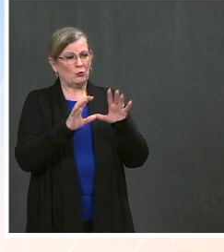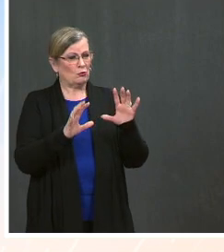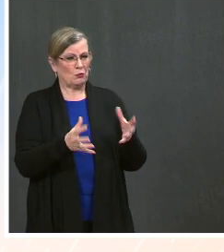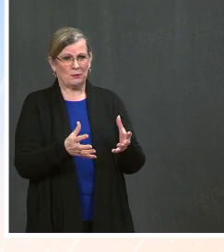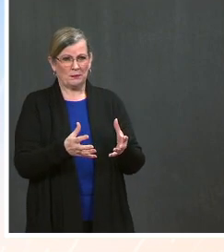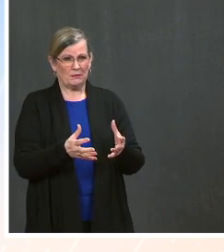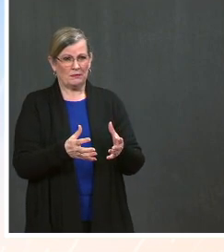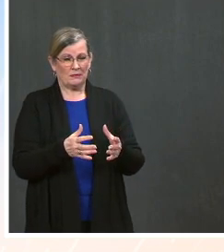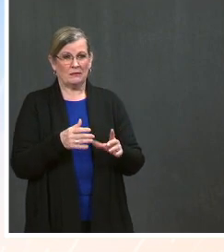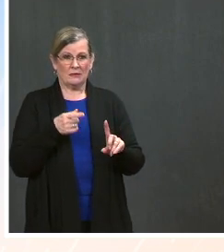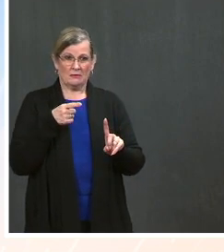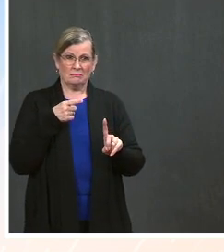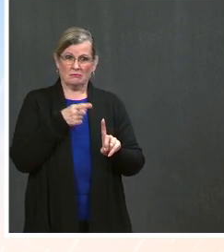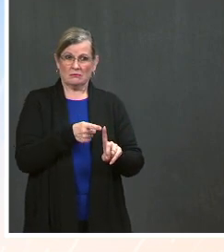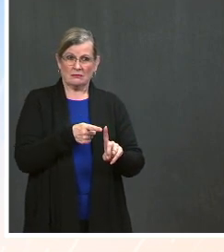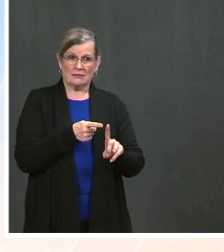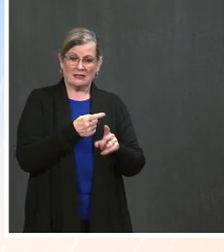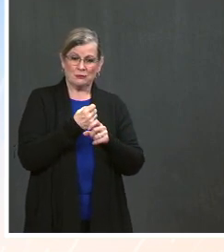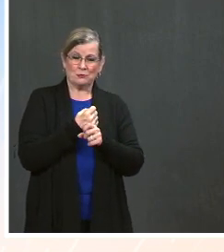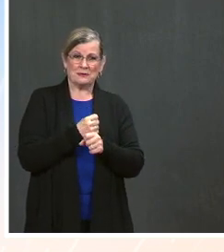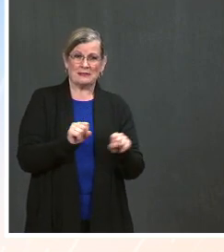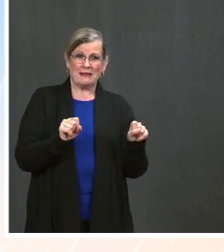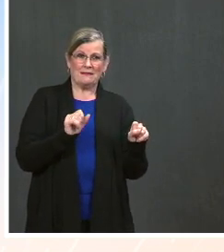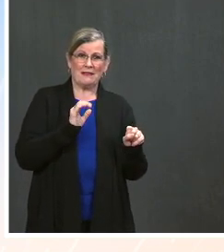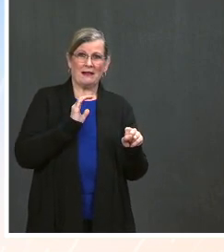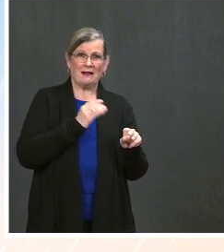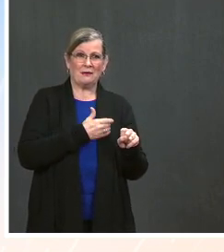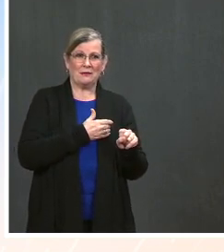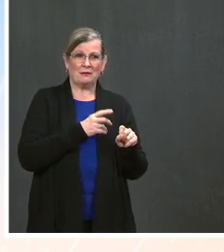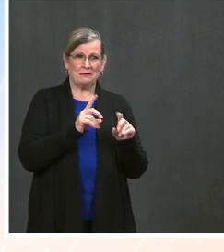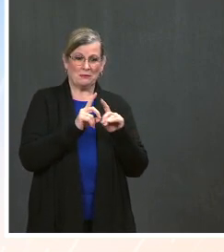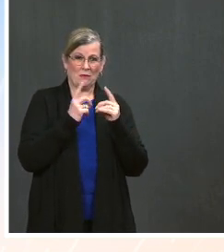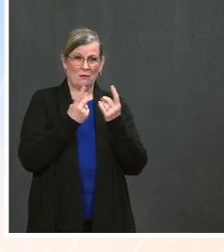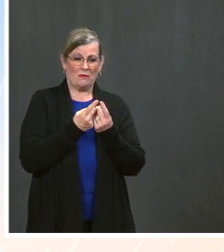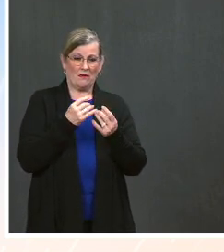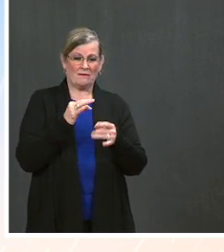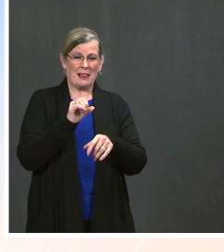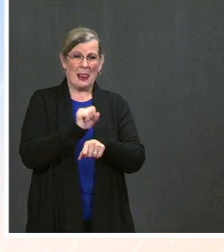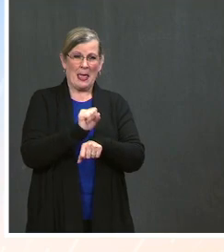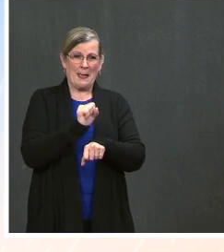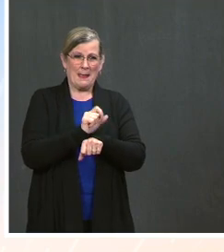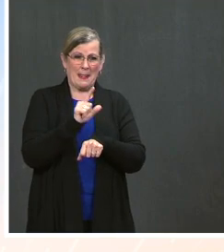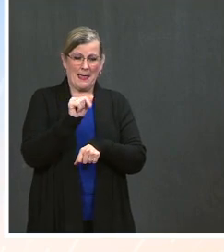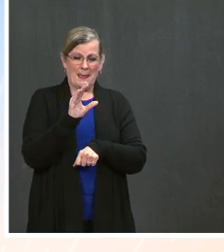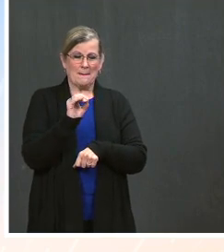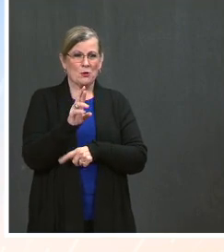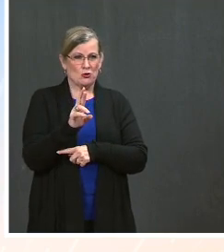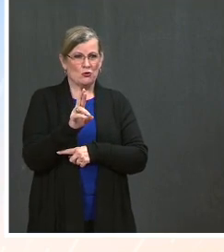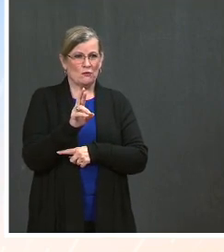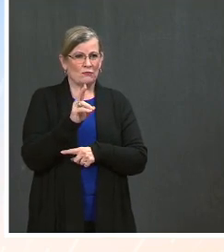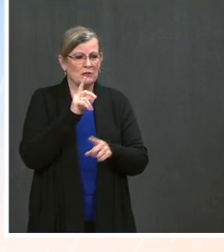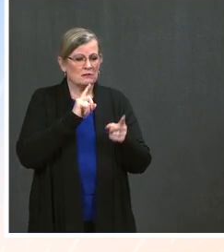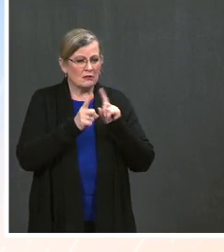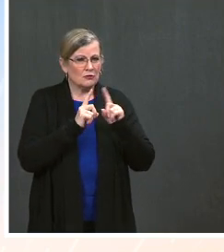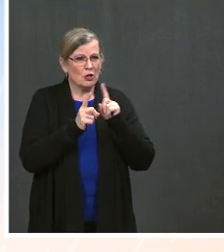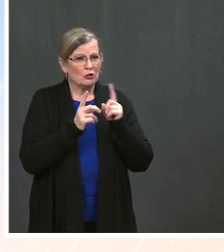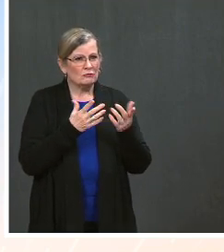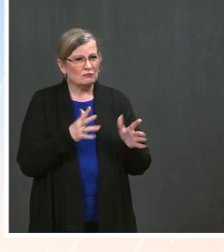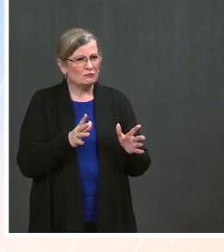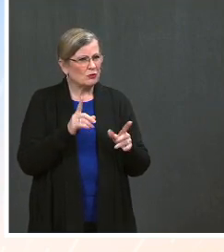Even in within the Department of Labor, a lot of conversations I've had with the employees at the Department of Labor asking us, you know, "When do we come back? You know, how -- what are the safety precautions